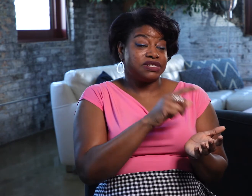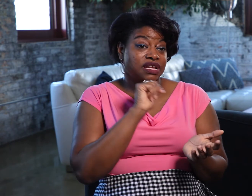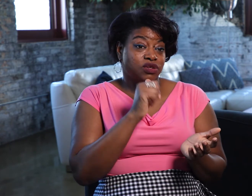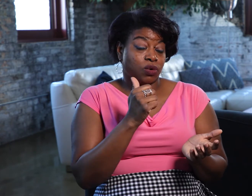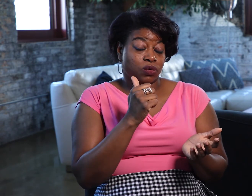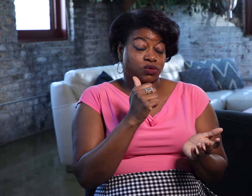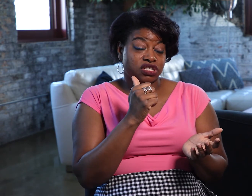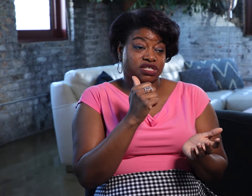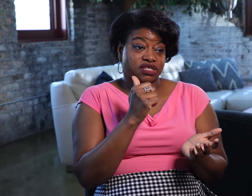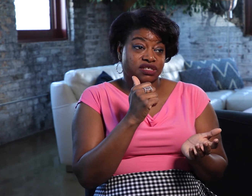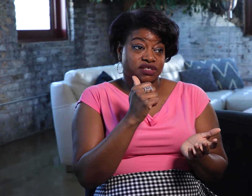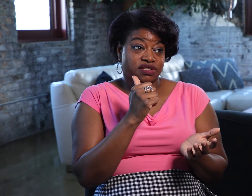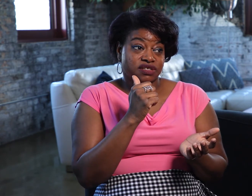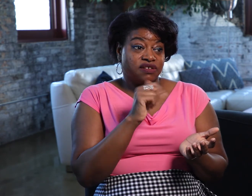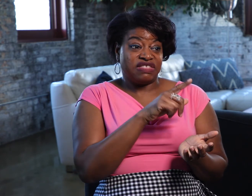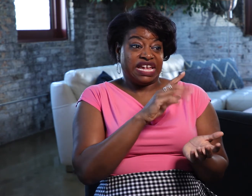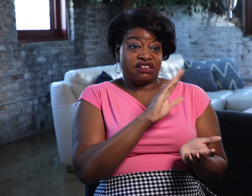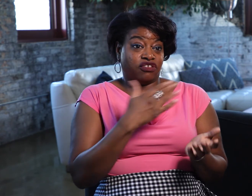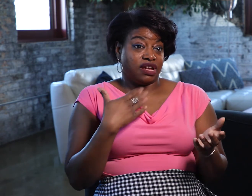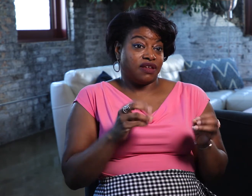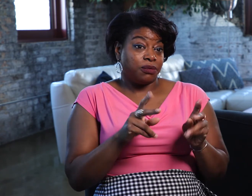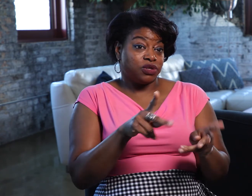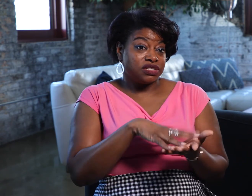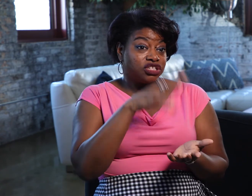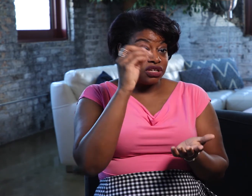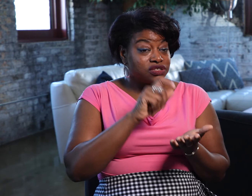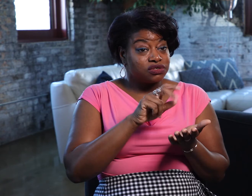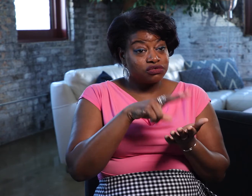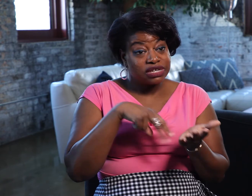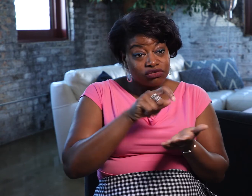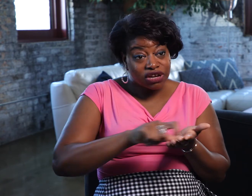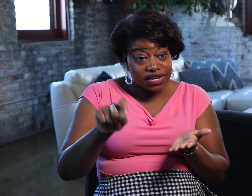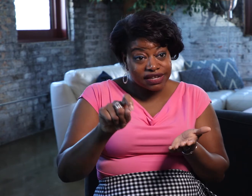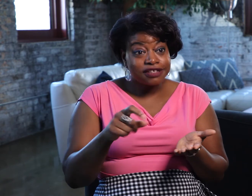have not yet had an opportunity at acquiring literacy.